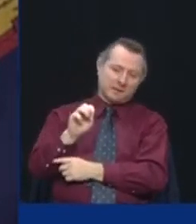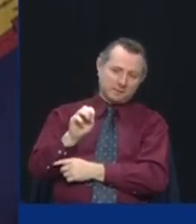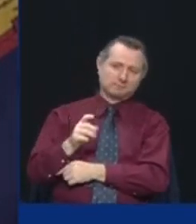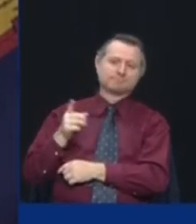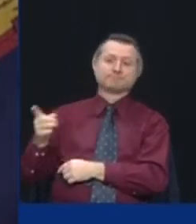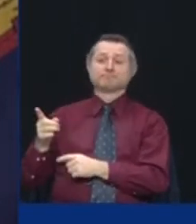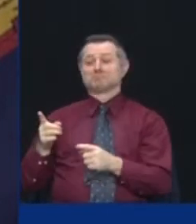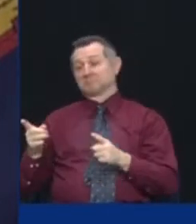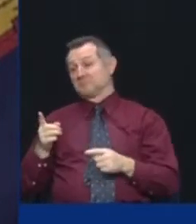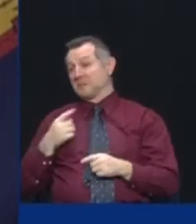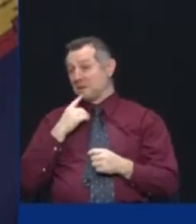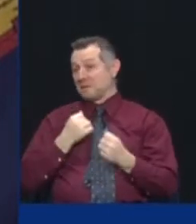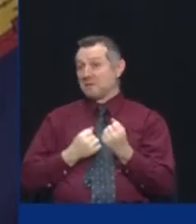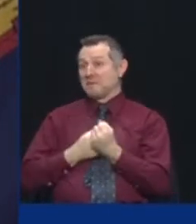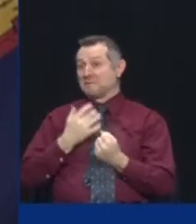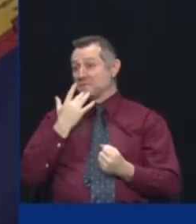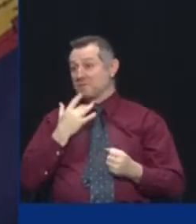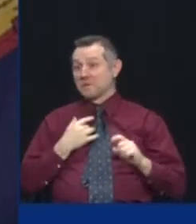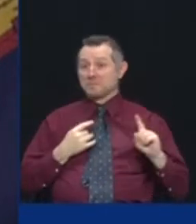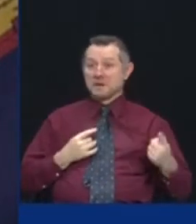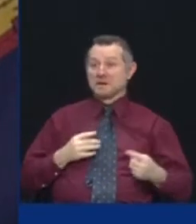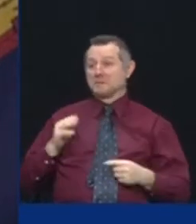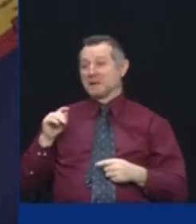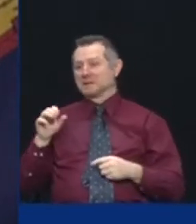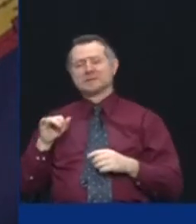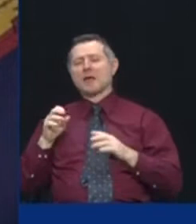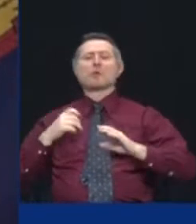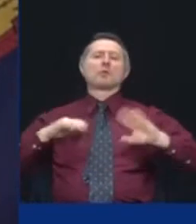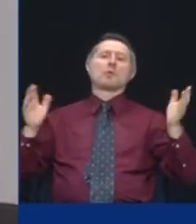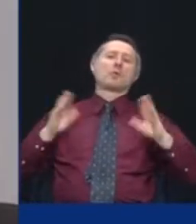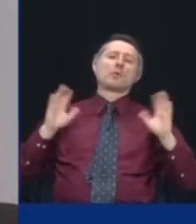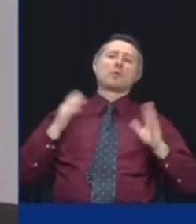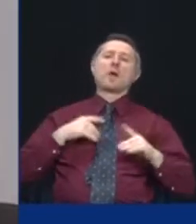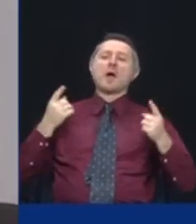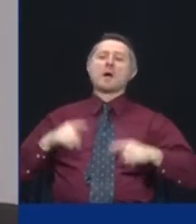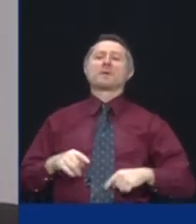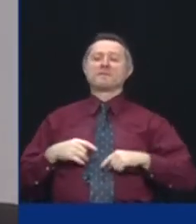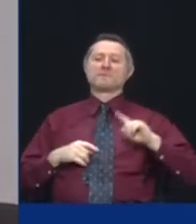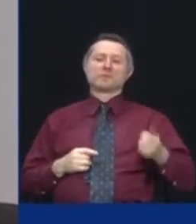WITH THAT, LET ME TURN IT OVER TO RANDY LEVINE FIRST. DOESN'T SHOW ANY FAVORITISM BETWEEN THE YANKEES AND THE